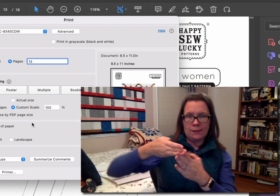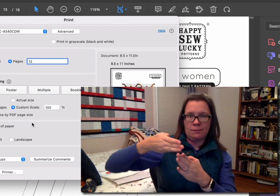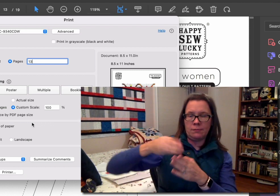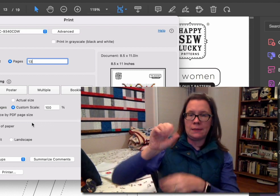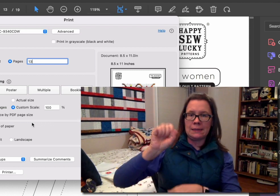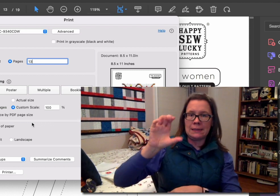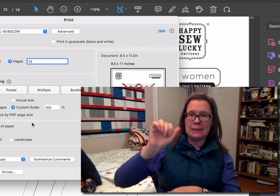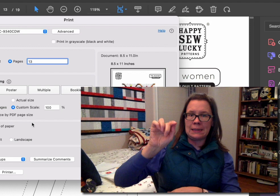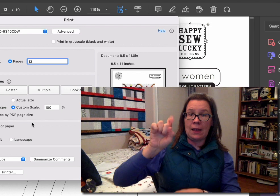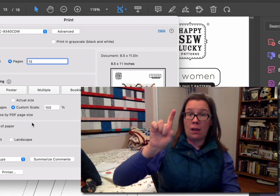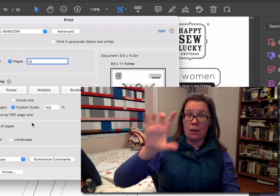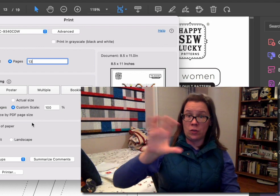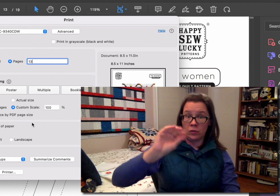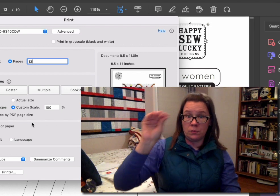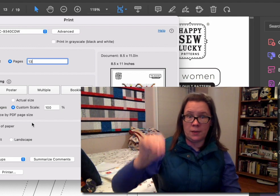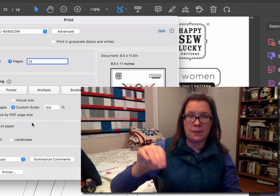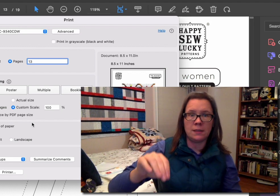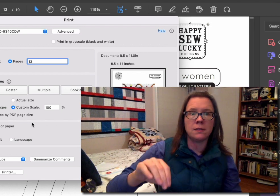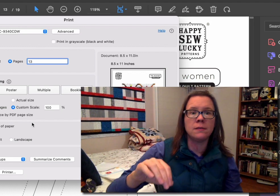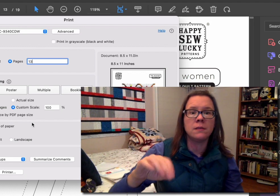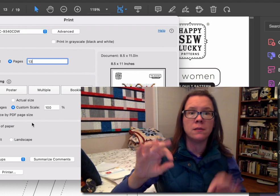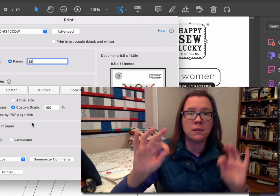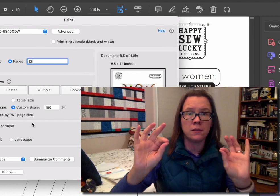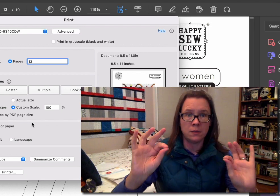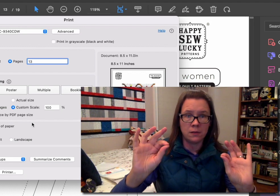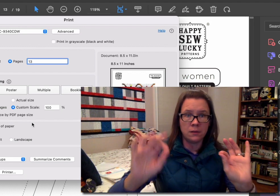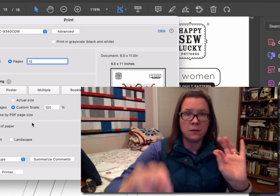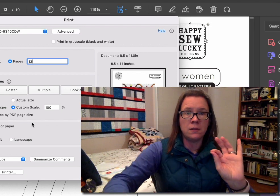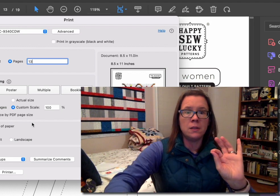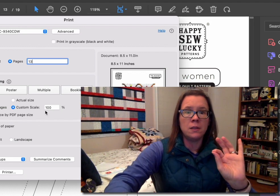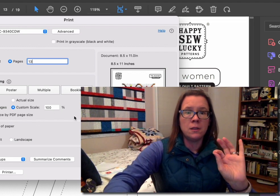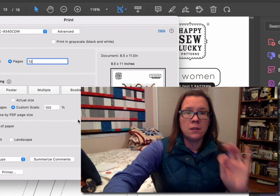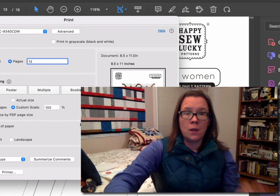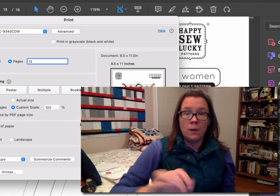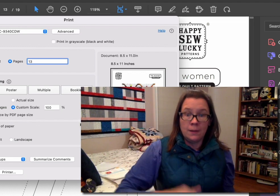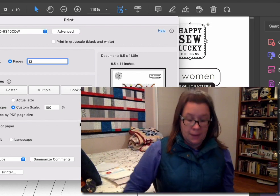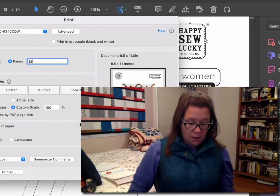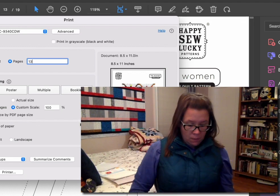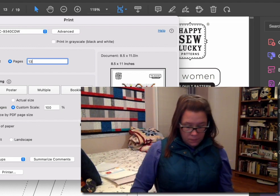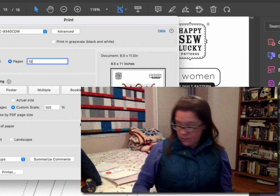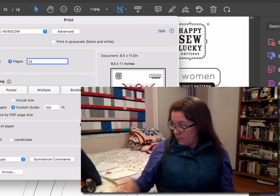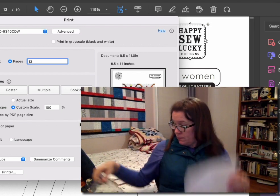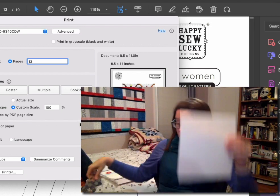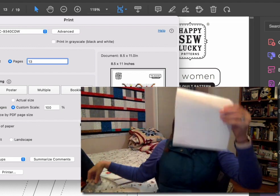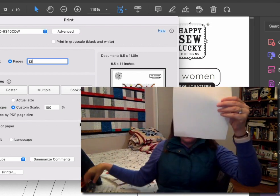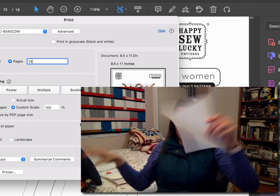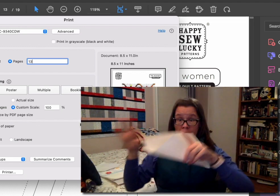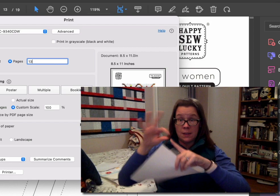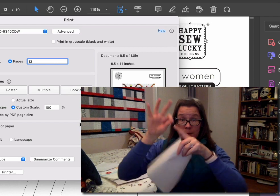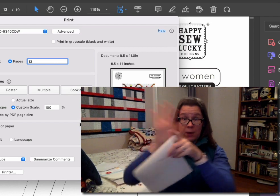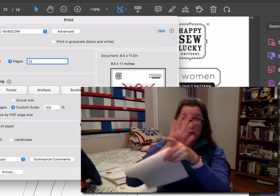And it's always worked for me up until this point, so i'm sticking with it!